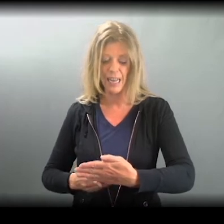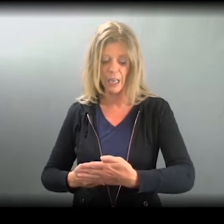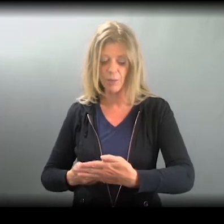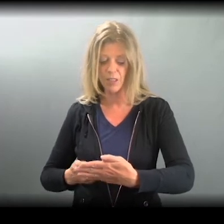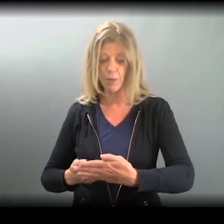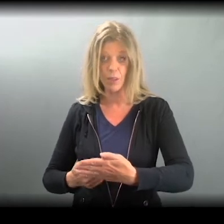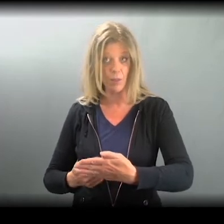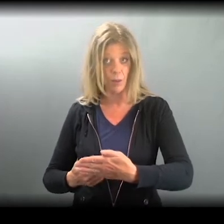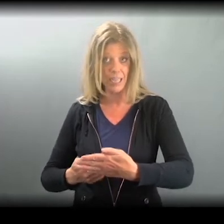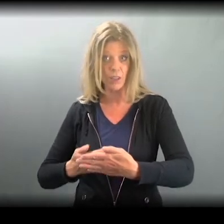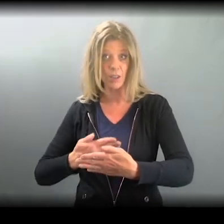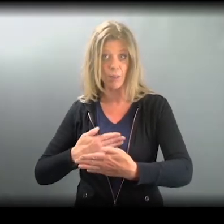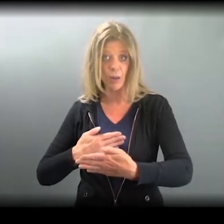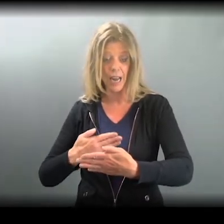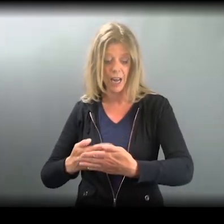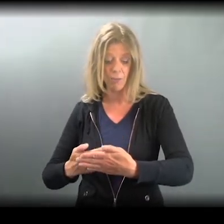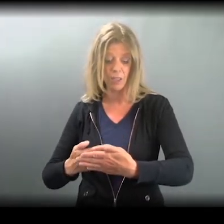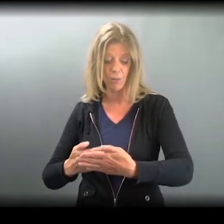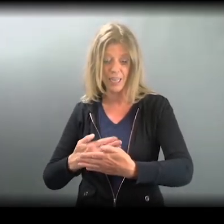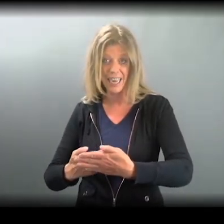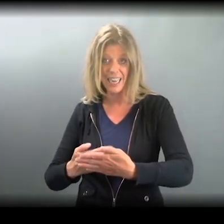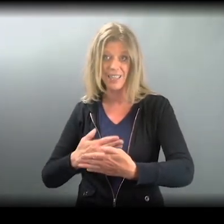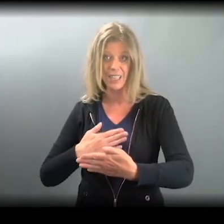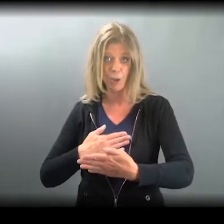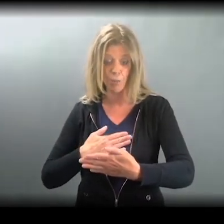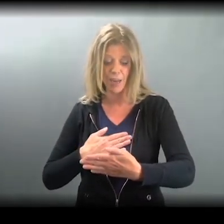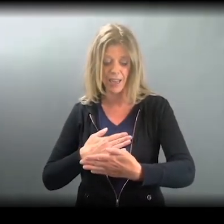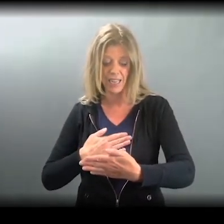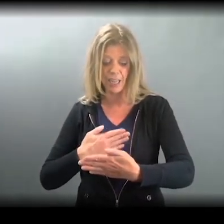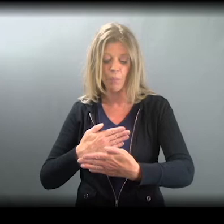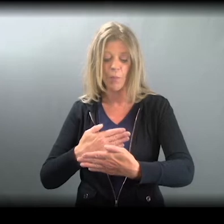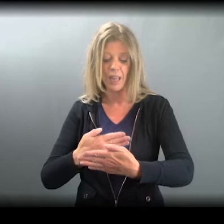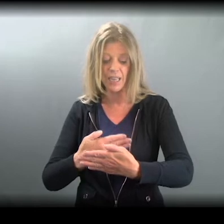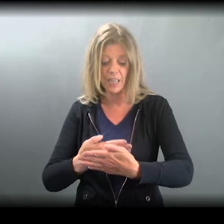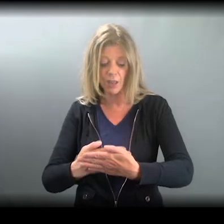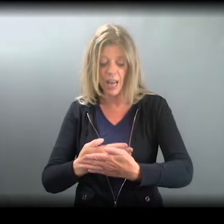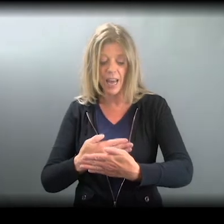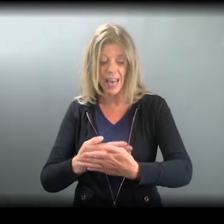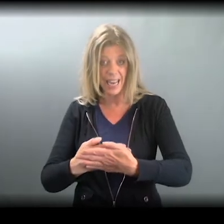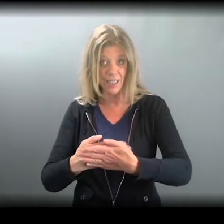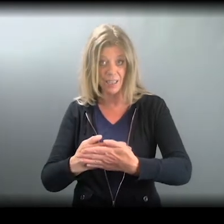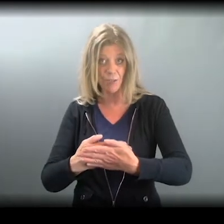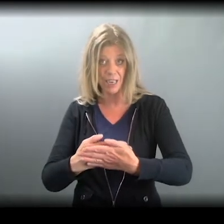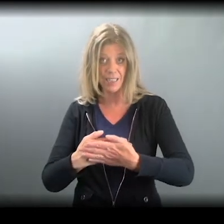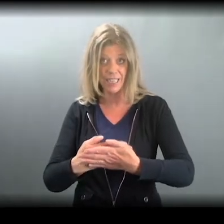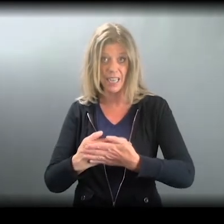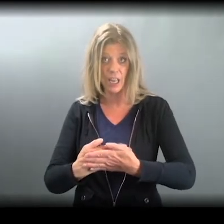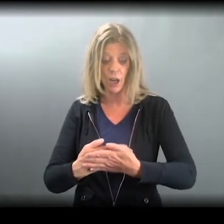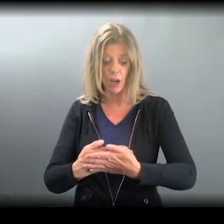It comes up between your support hand and between it and your body, and it ends resting